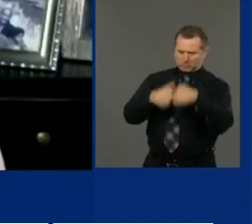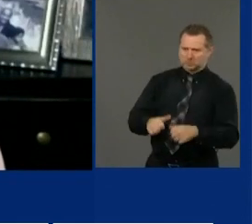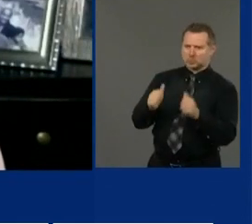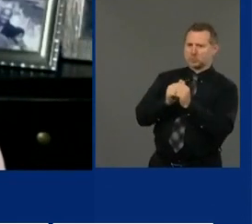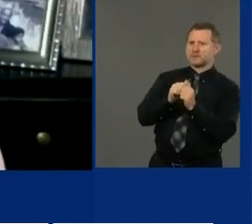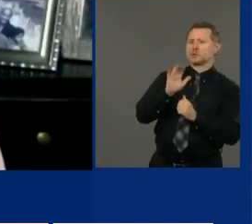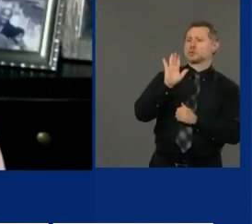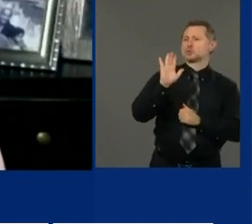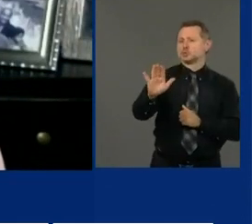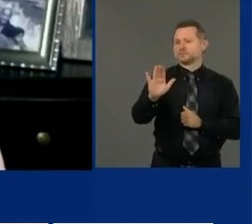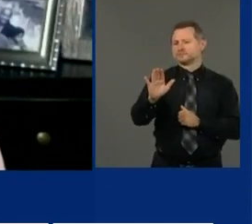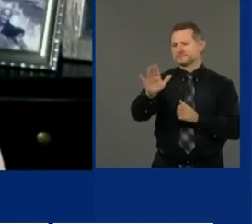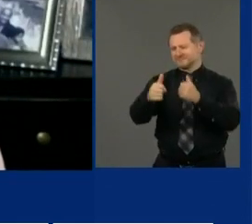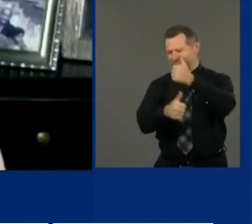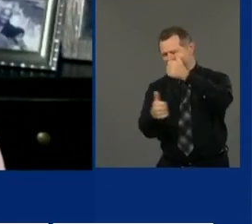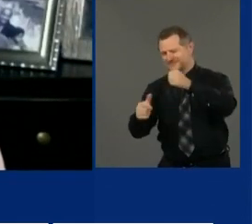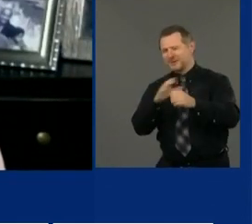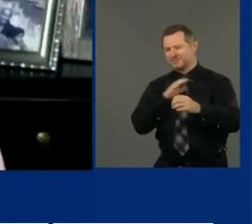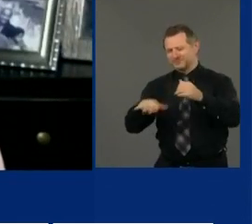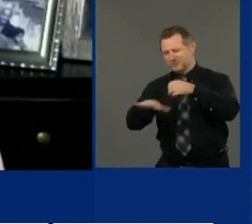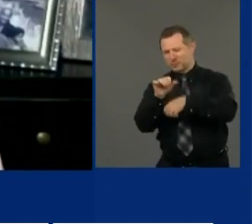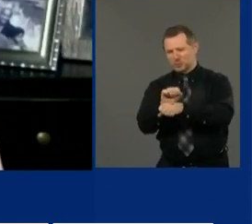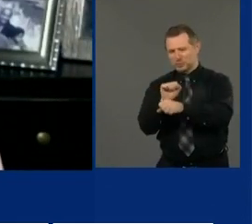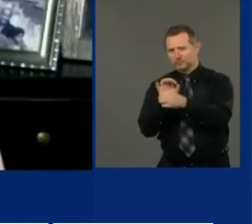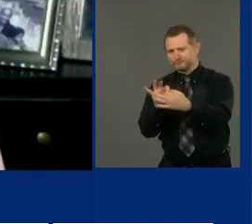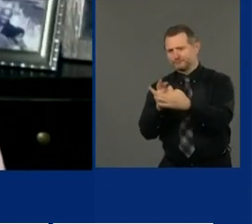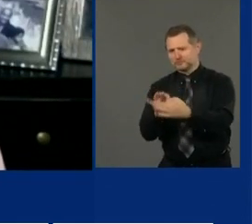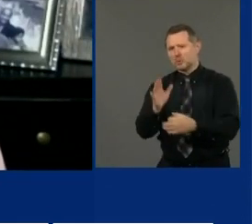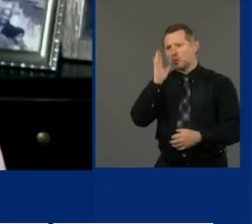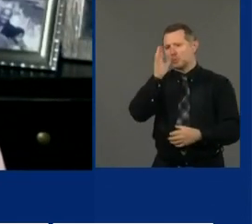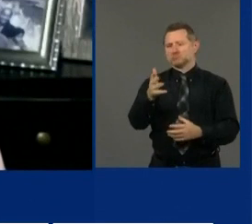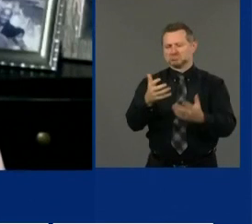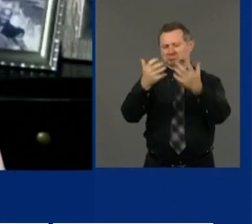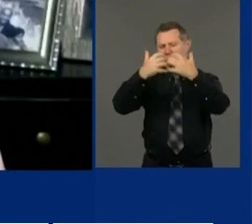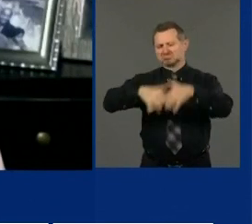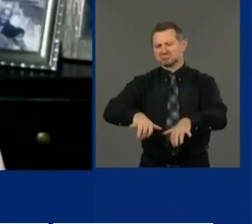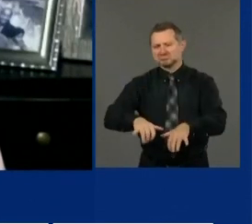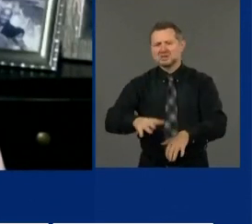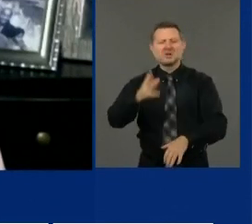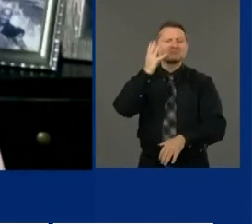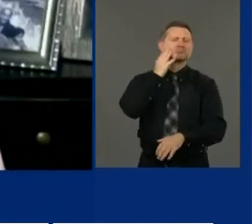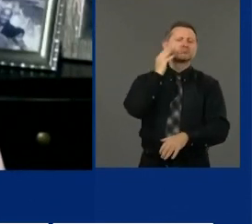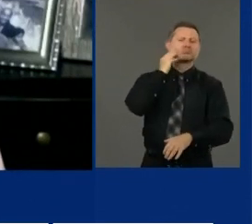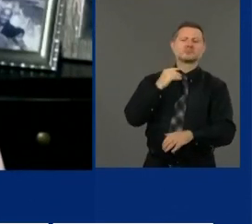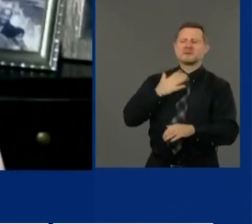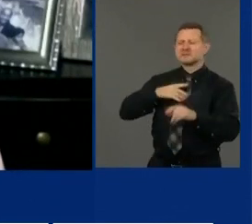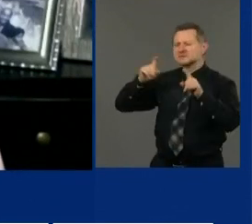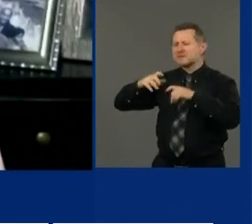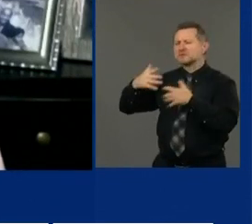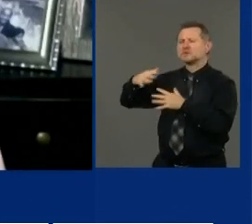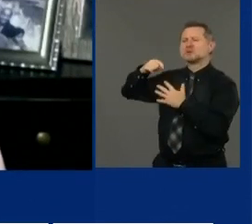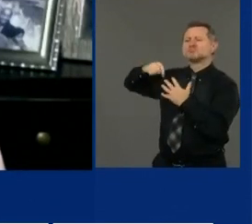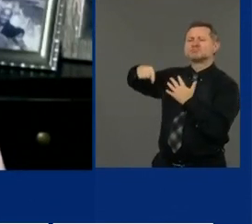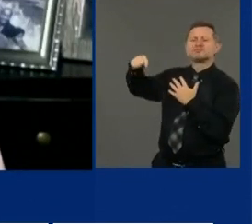ASSISTANCE. WELL, WE CAN DO THAT. I WILL ARRANGE IT WITH YOUR TEAM.